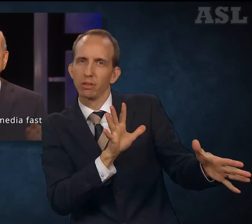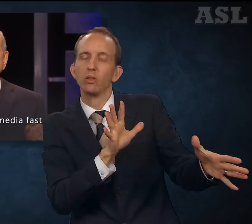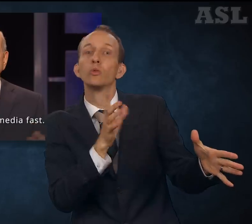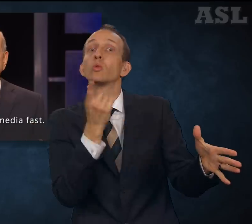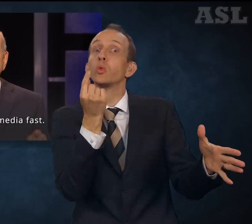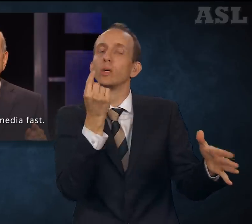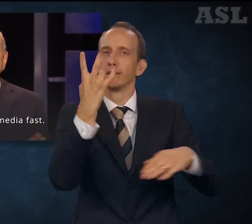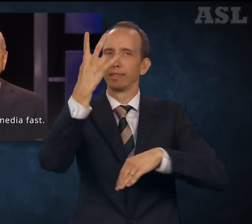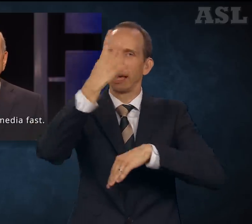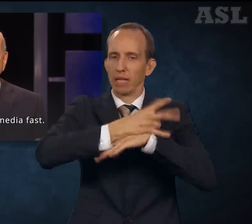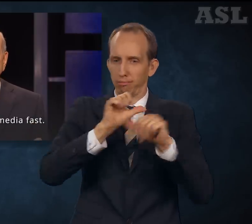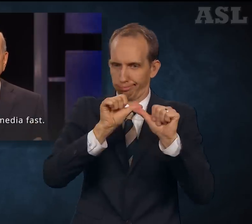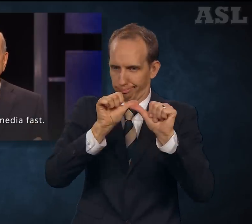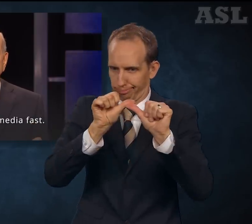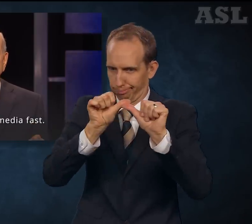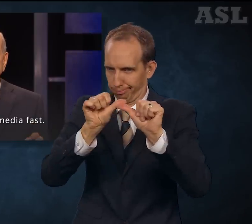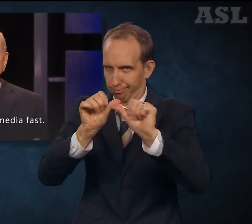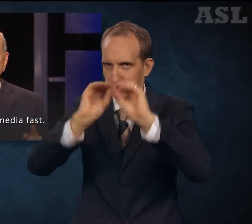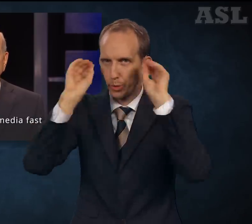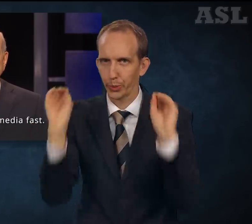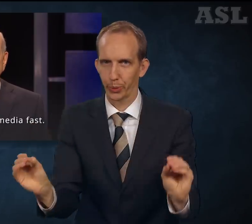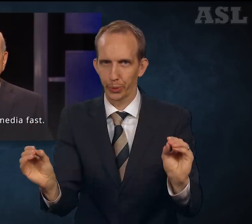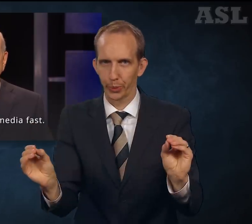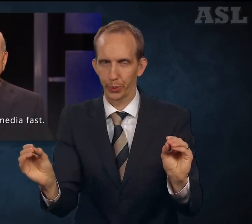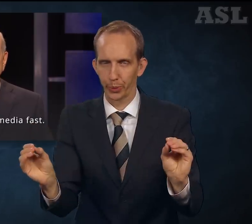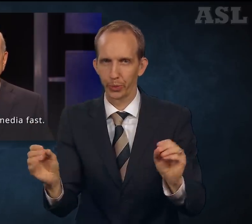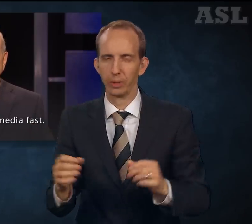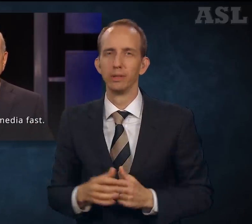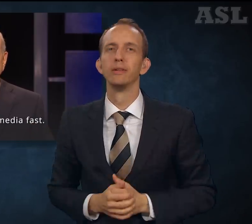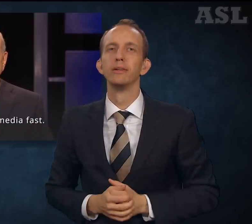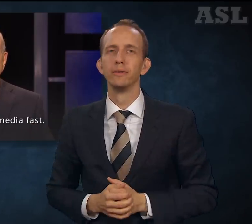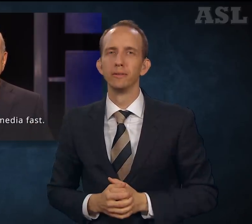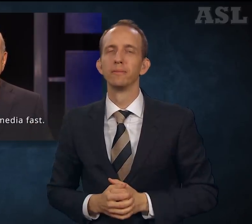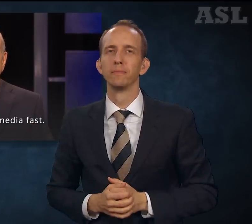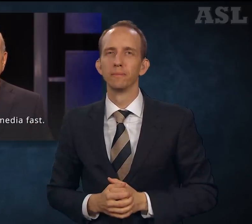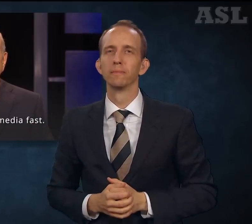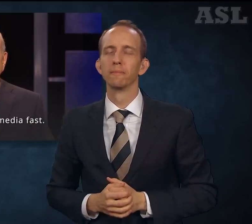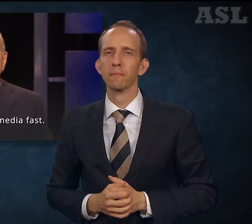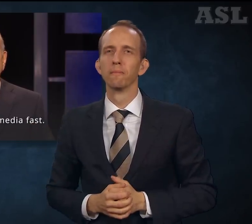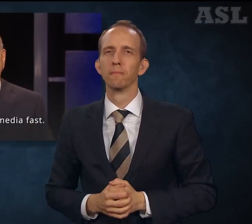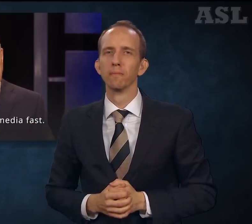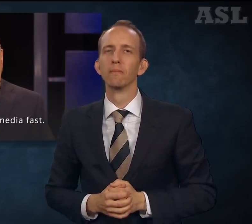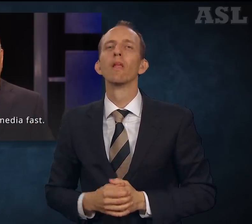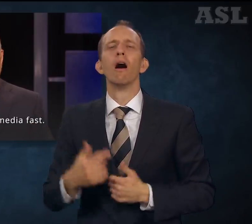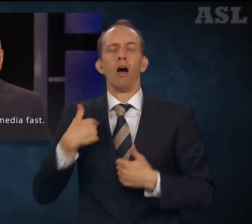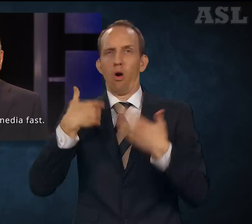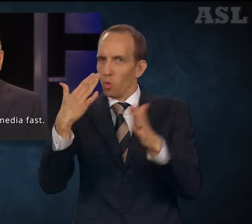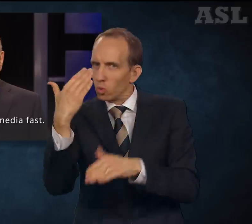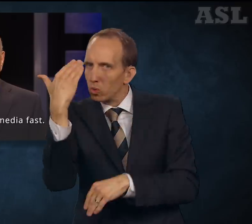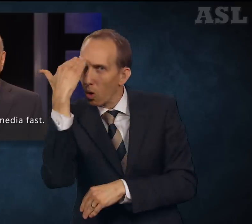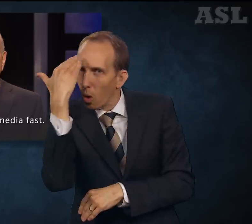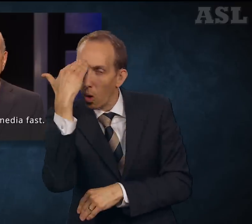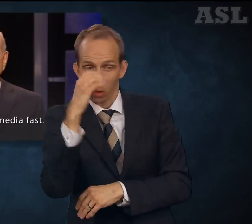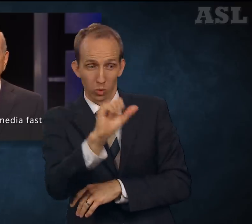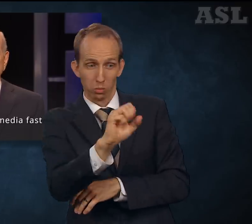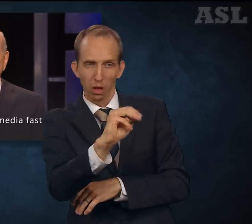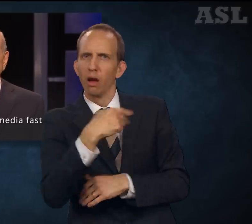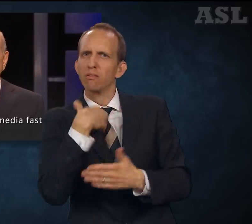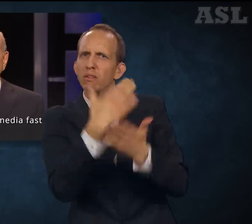SOCIAL MEDIA BY HOLDING A SEVEN-DAY FAST FROM SOCIAL